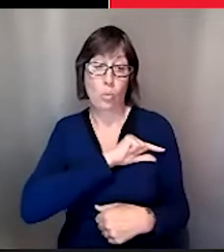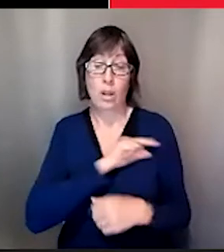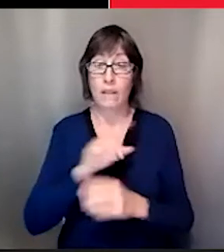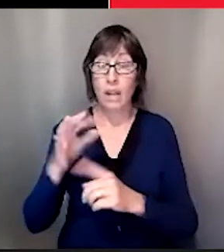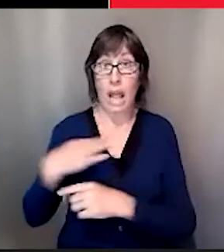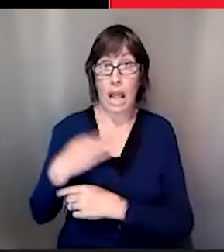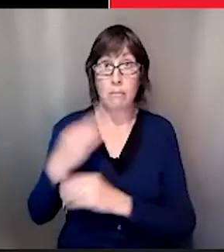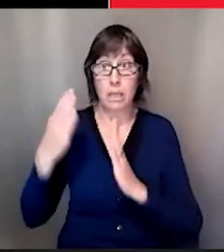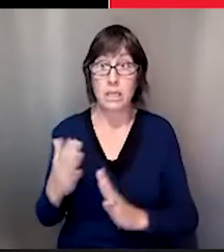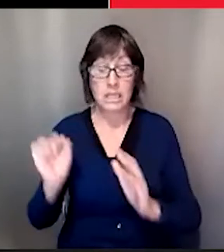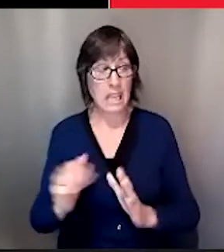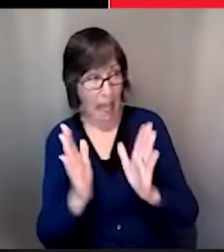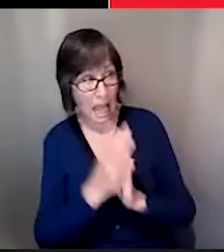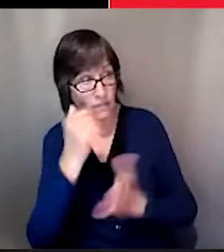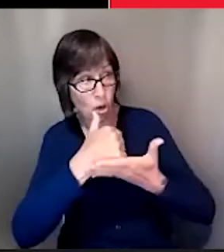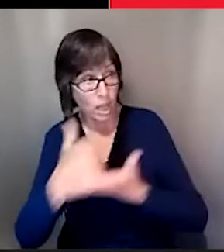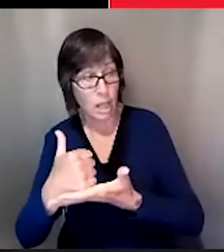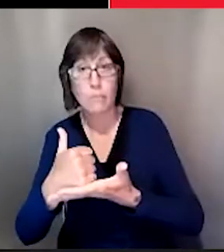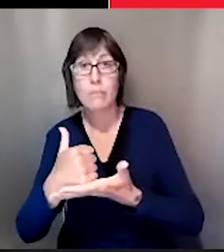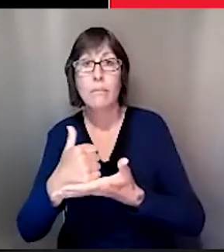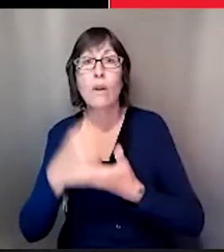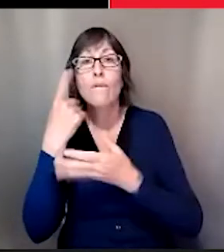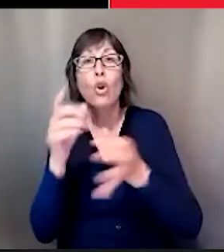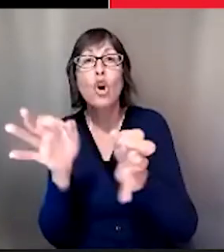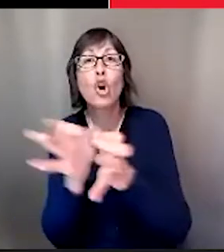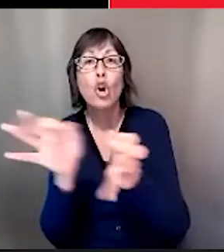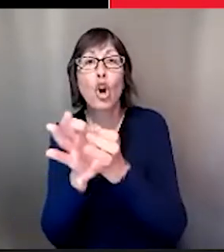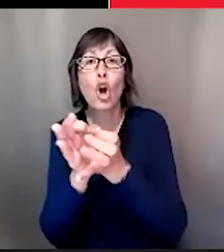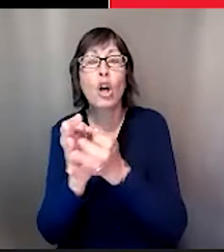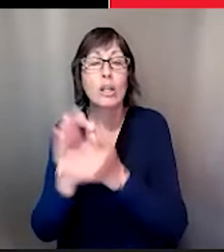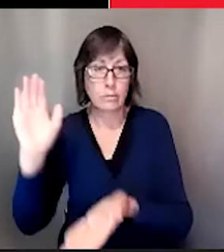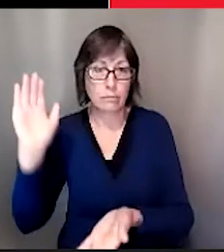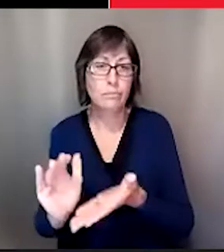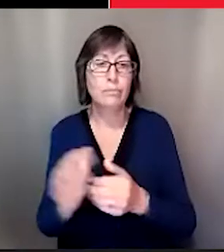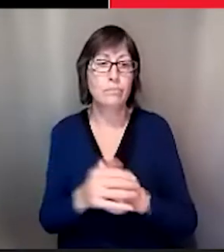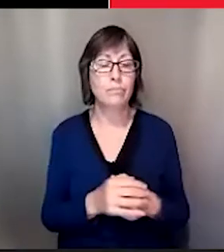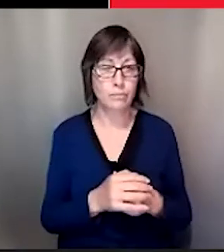to help alleviate some of the costs associated with preparing and submitting an application.